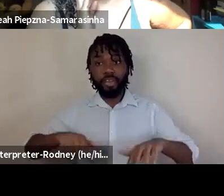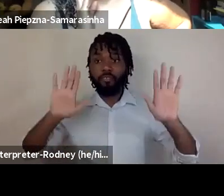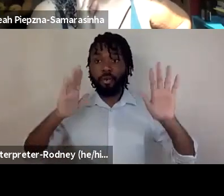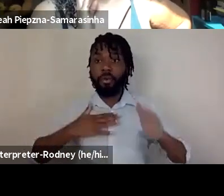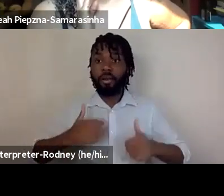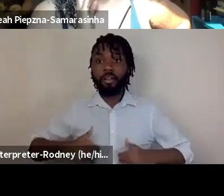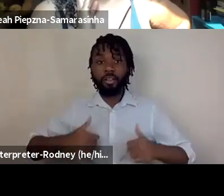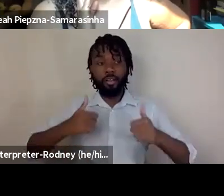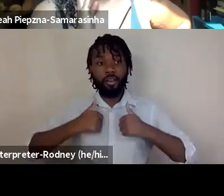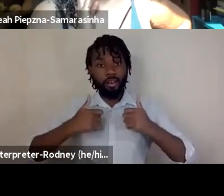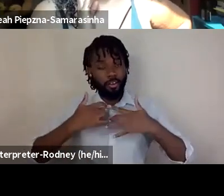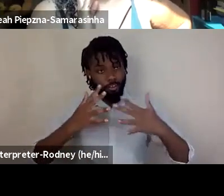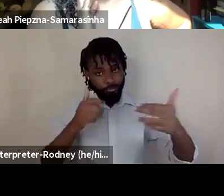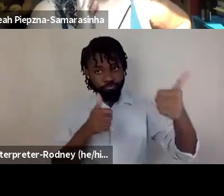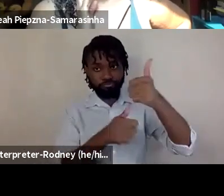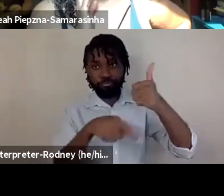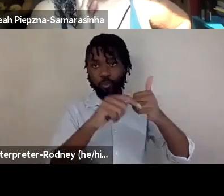who had been responsible for me.